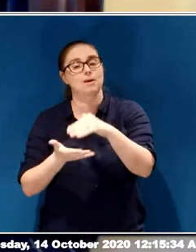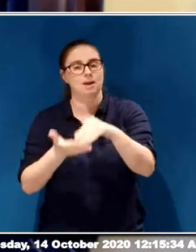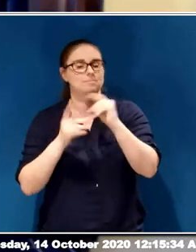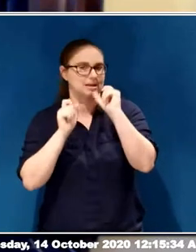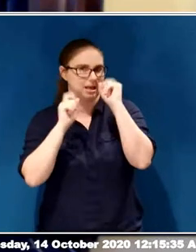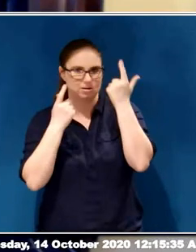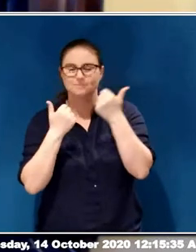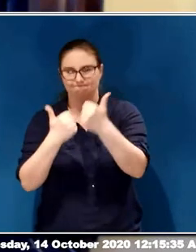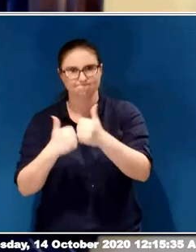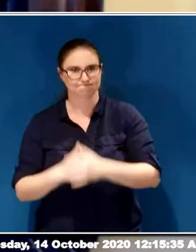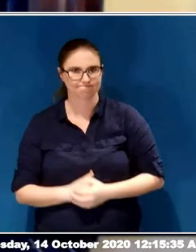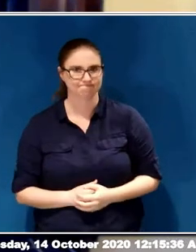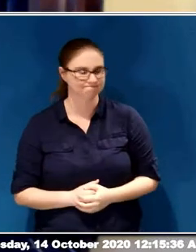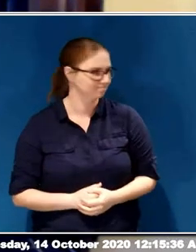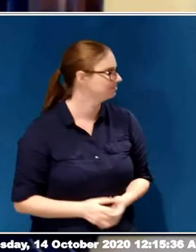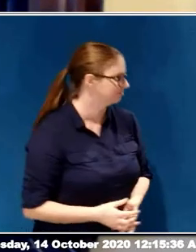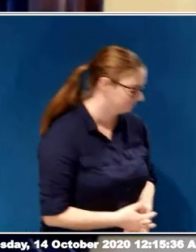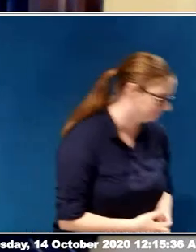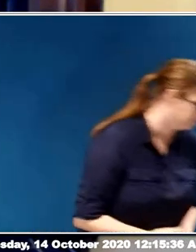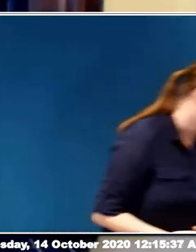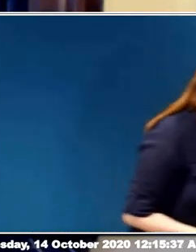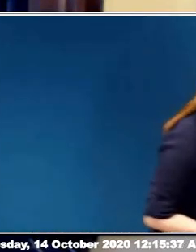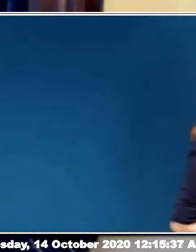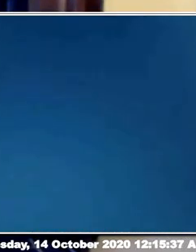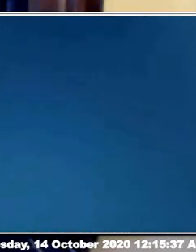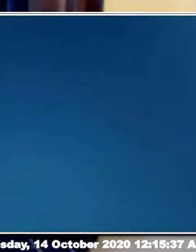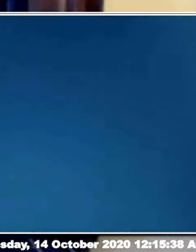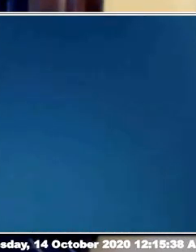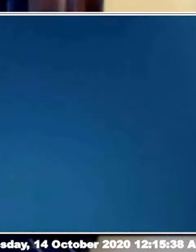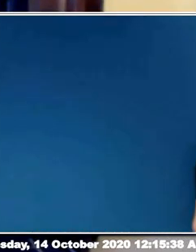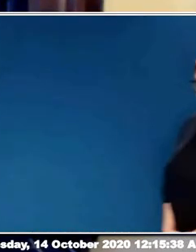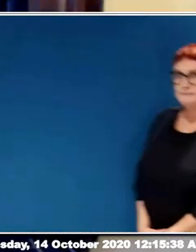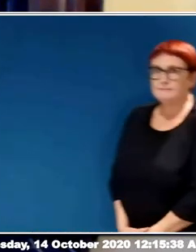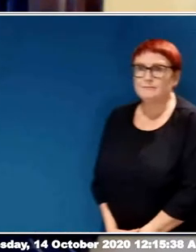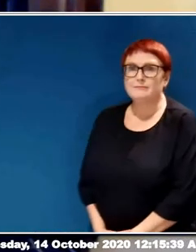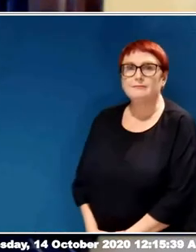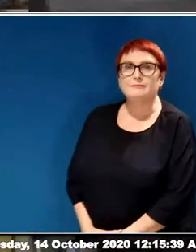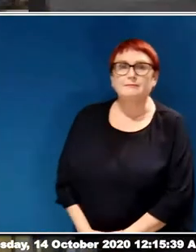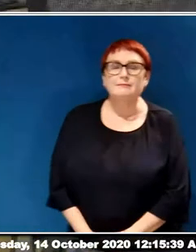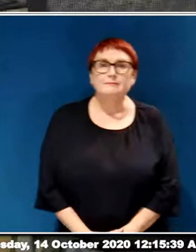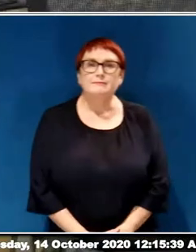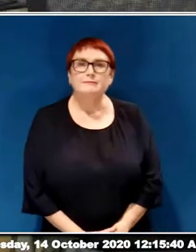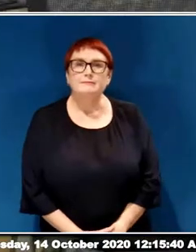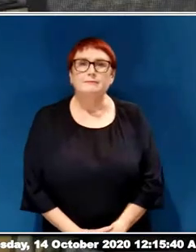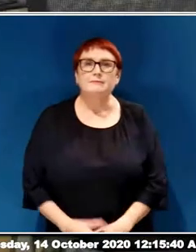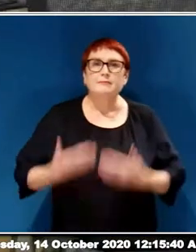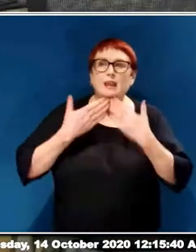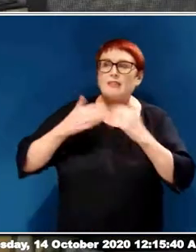Thank you, Chair. And, of course, as Dr de Bruin has indicated she is not a lawyer and she is